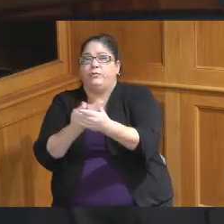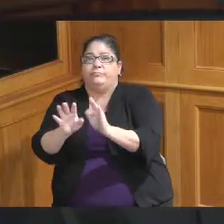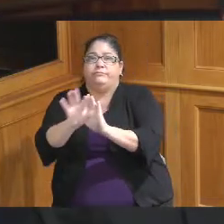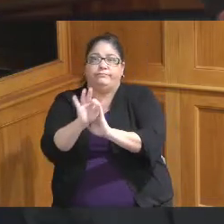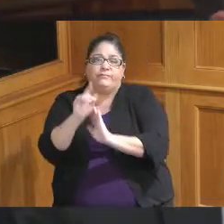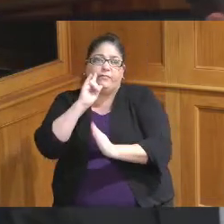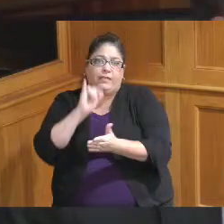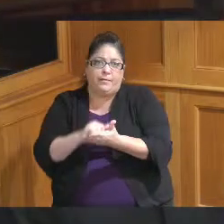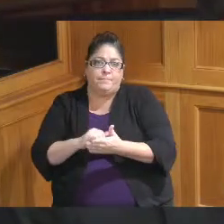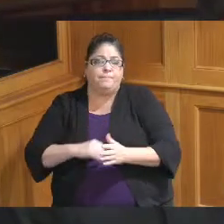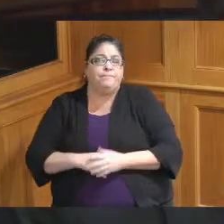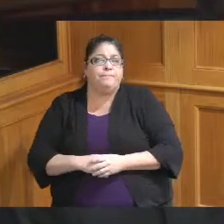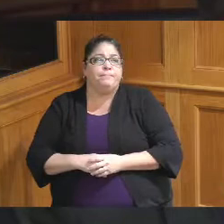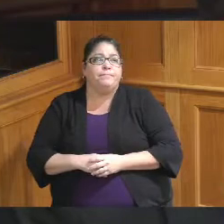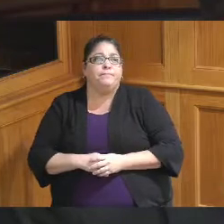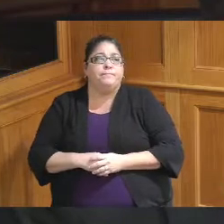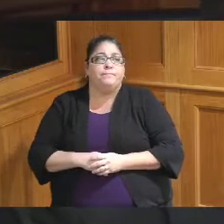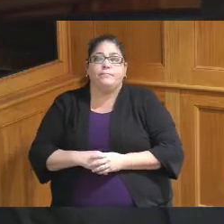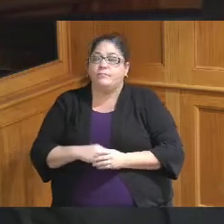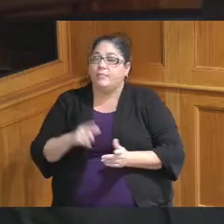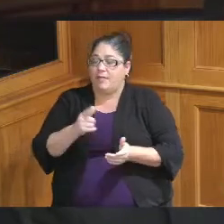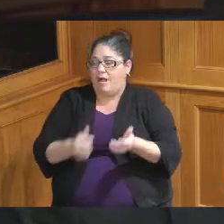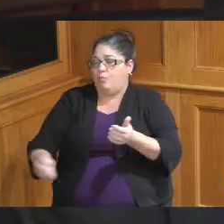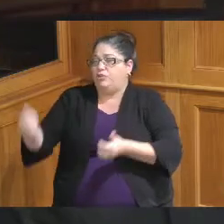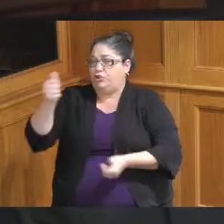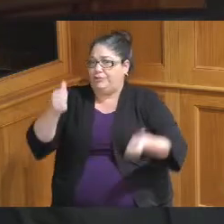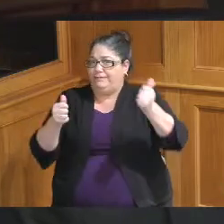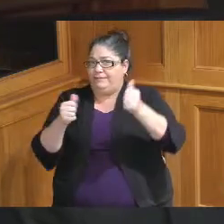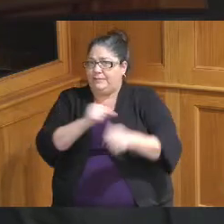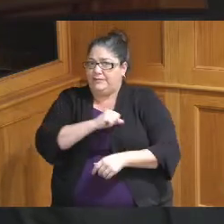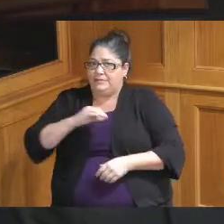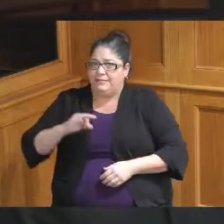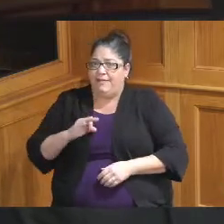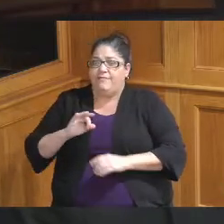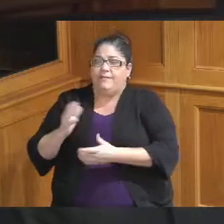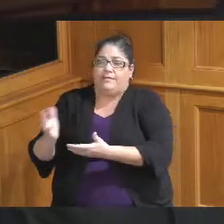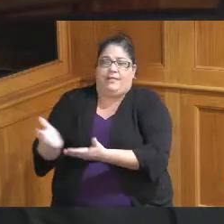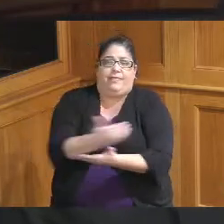I do want to the Chiefs of Staff obviously were the that got this together since we don't talk